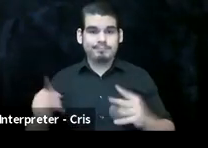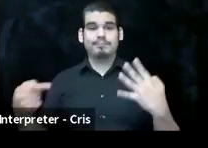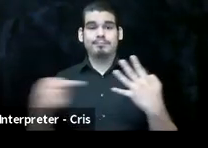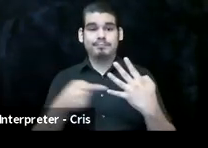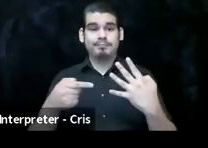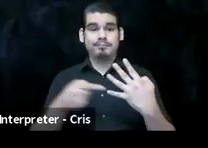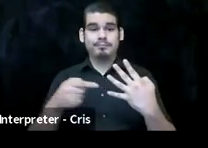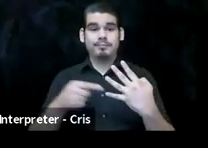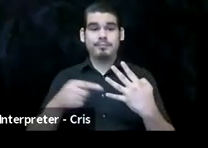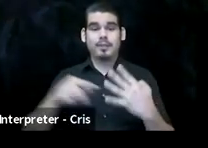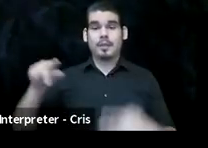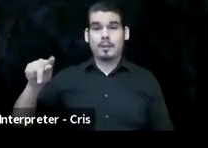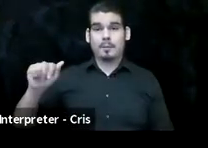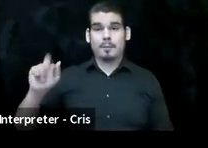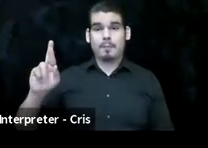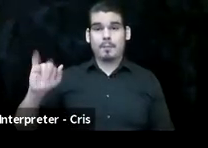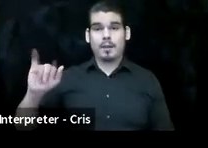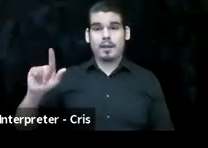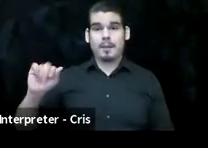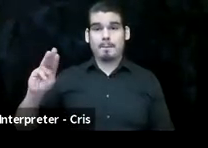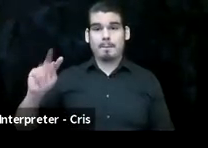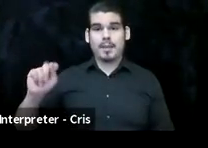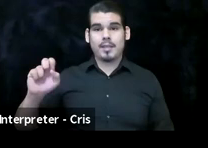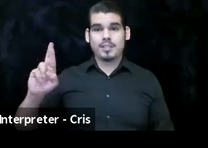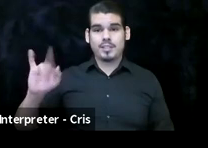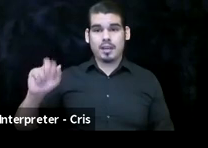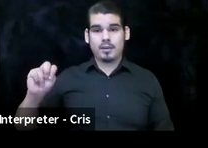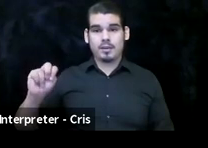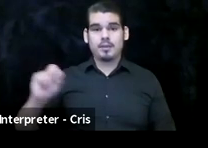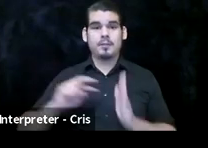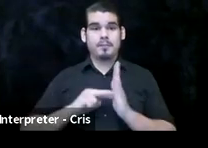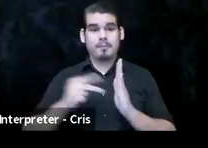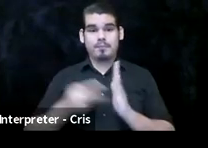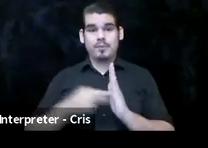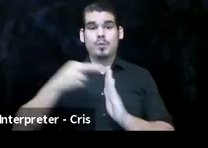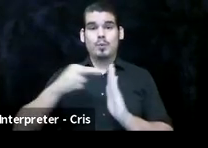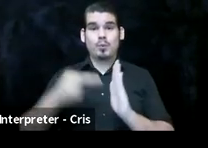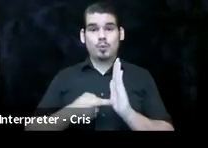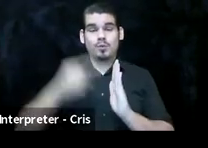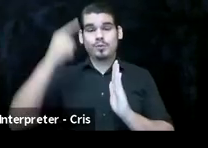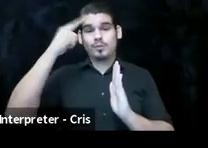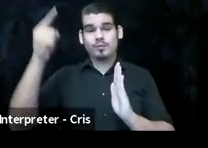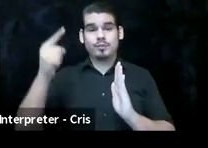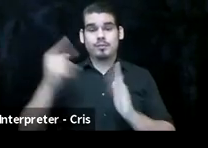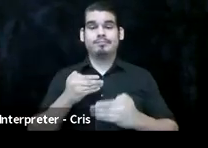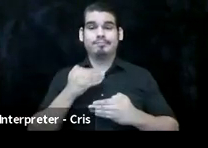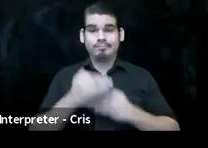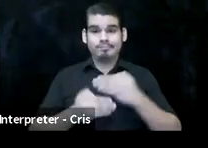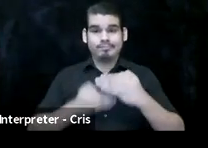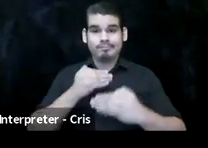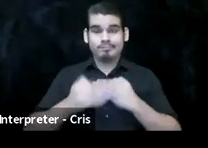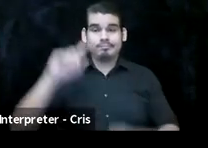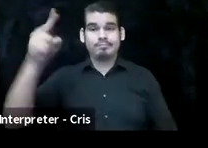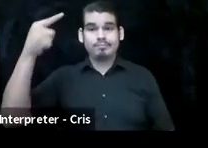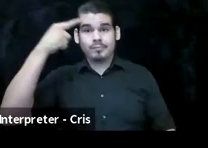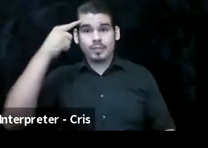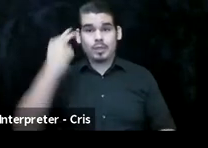Gerardo Chavez, RAD IX: Rules on the proper application of the rules and parliamentary procedure of the meeting, the parliamentary procedure that we're using is robert's rules of order.